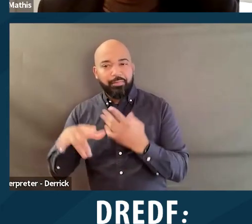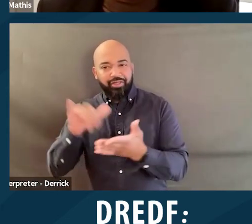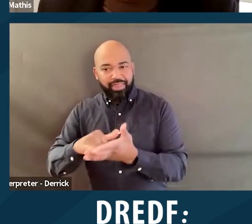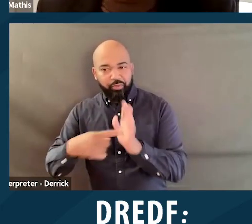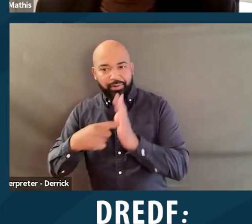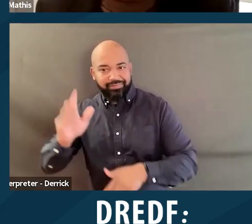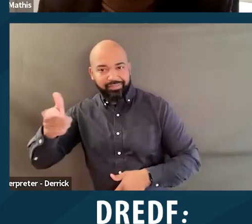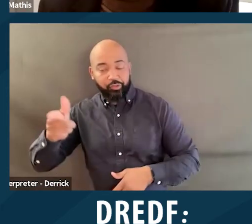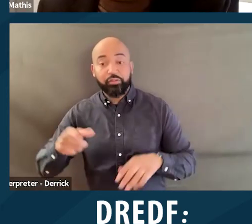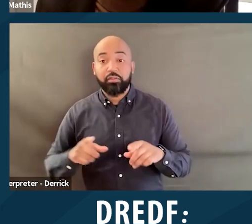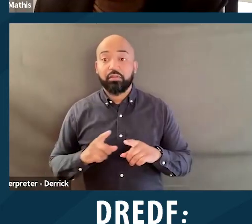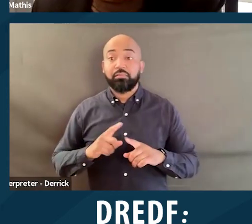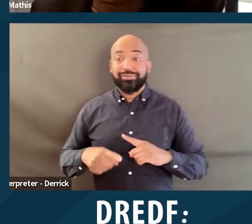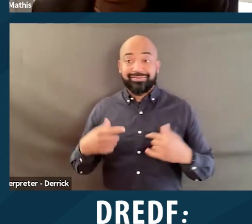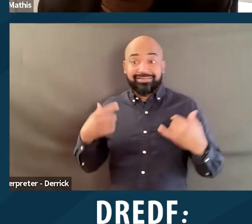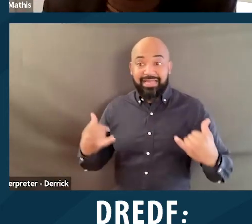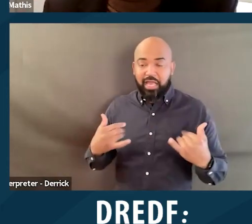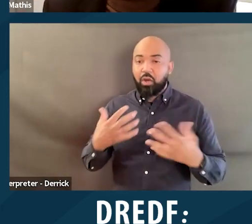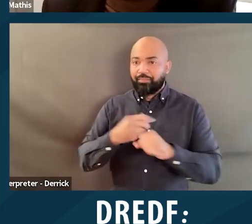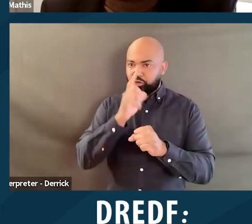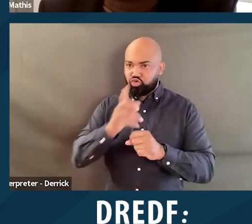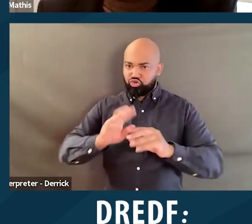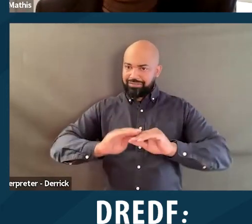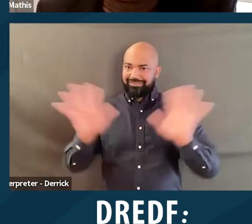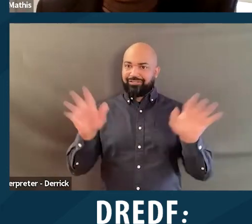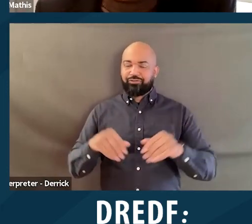‑‑ well, we'll talk a little bit about the requirements first.